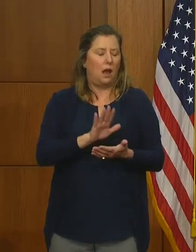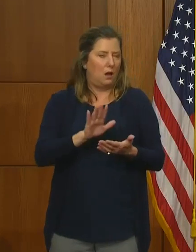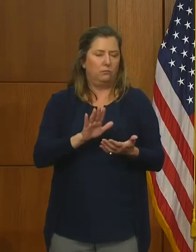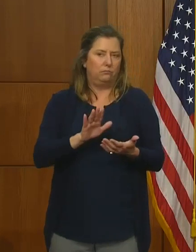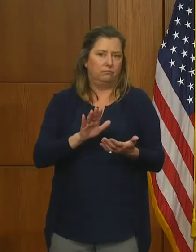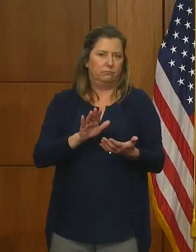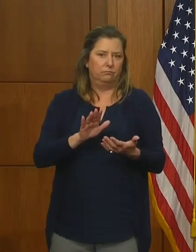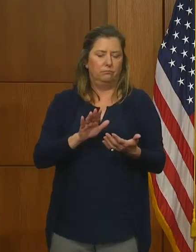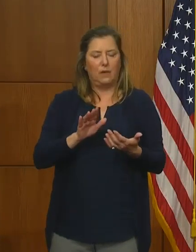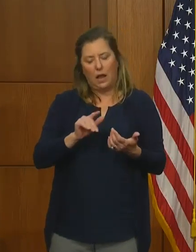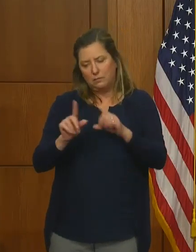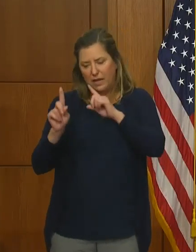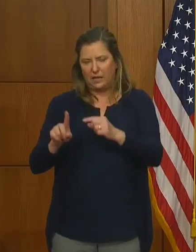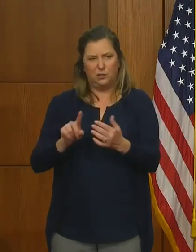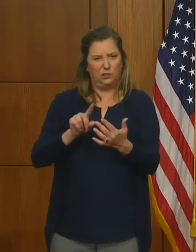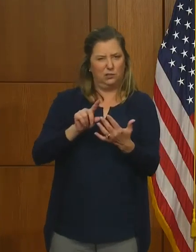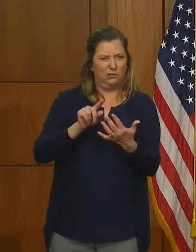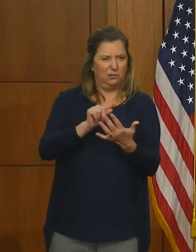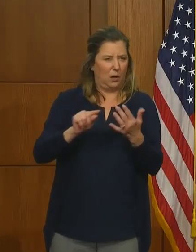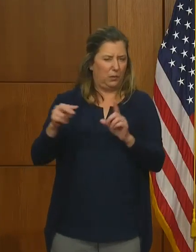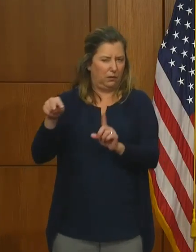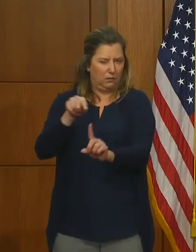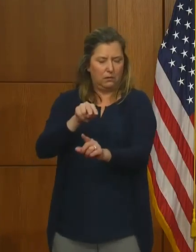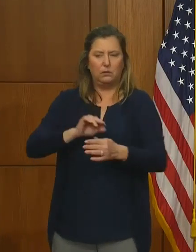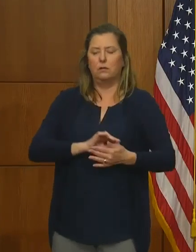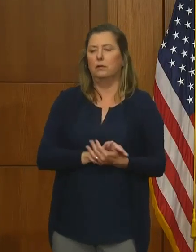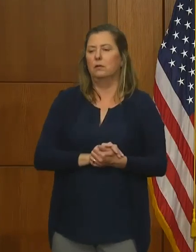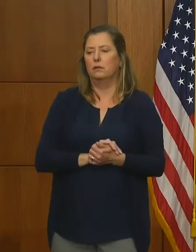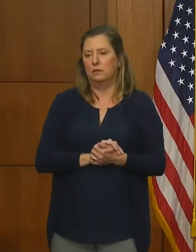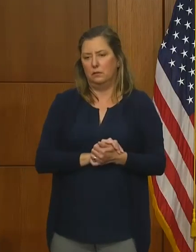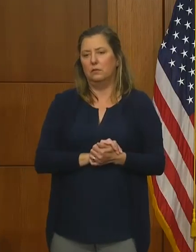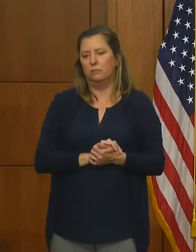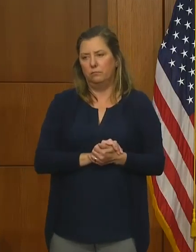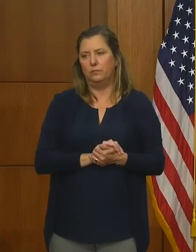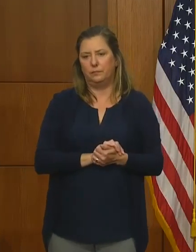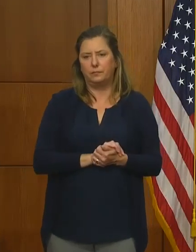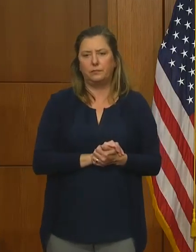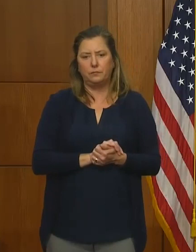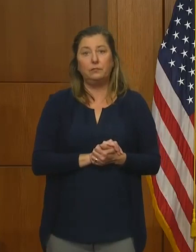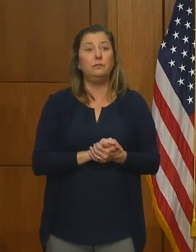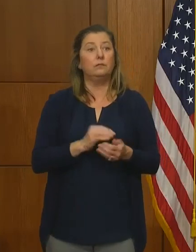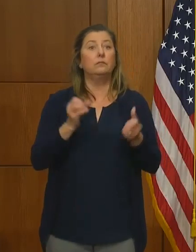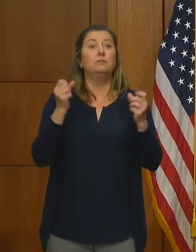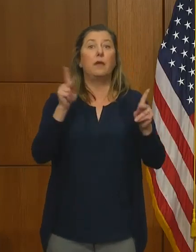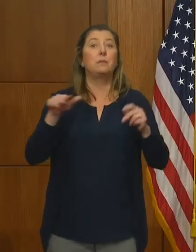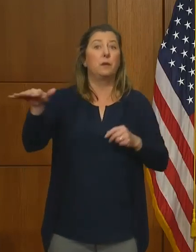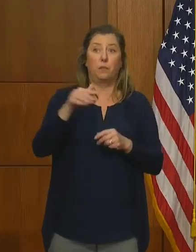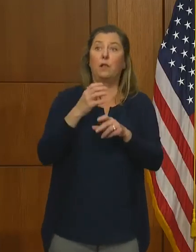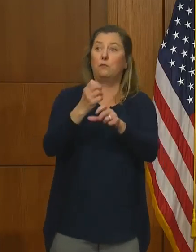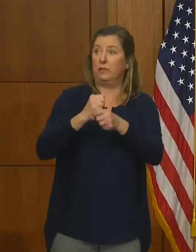UNEMPLOYMENT. LET ME JUST ADDRESS IT FROM A COUPLE